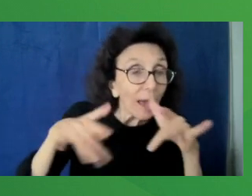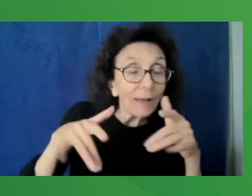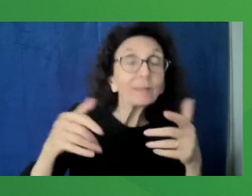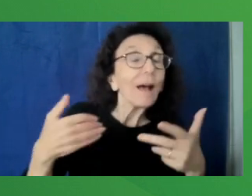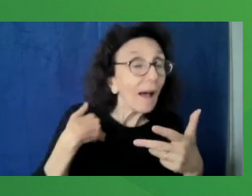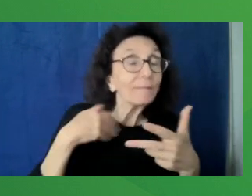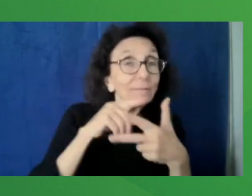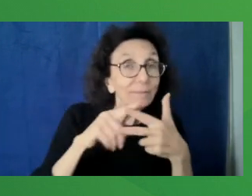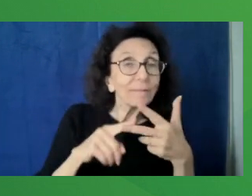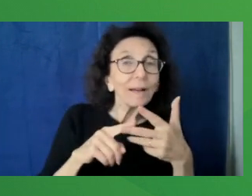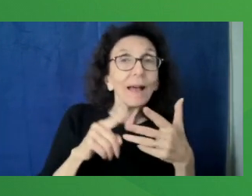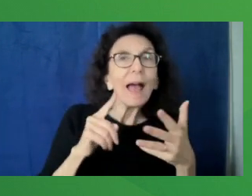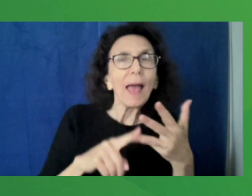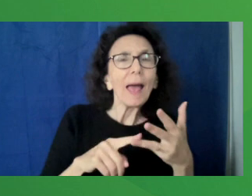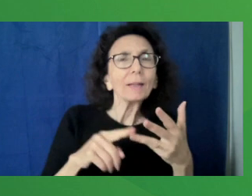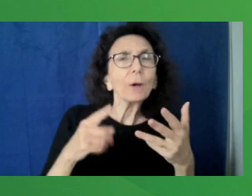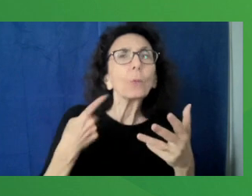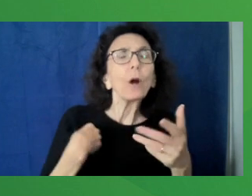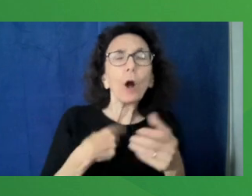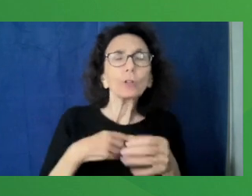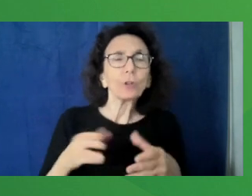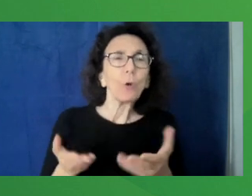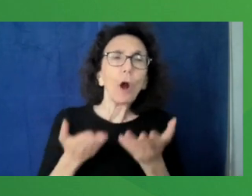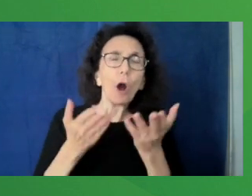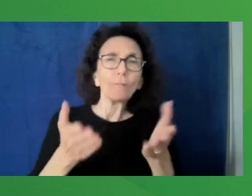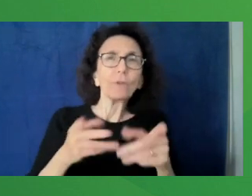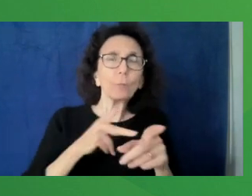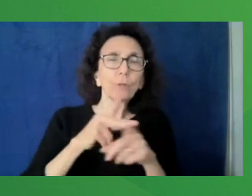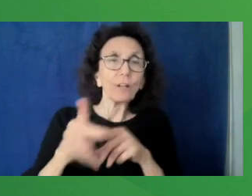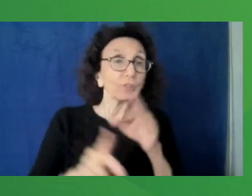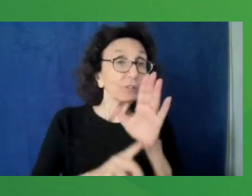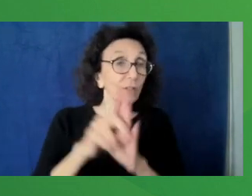a great deal of professional development on these guides if you're interested.